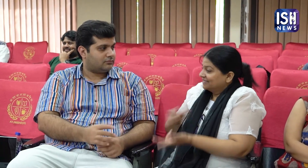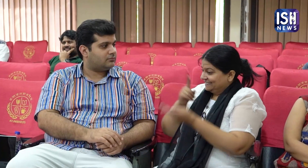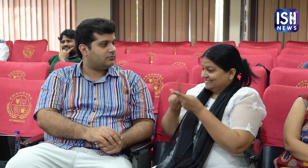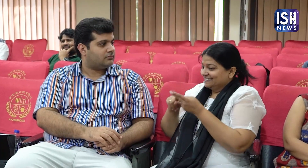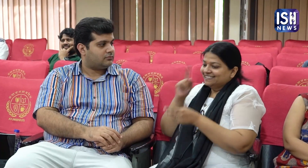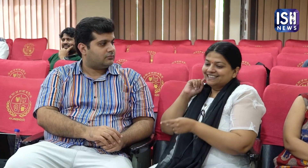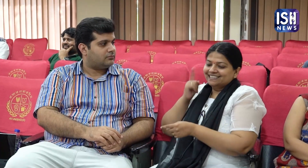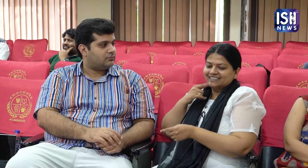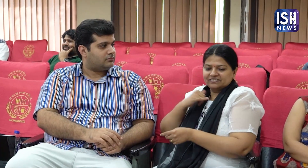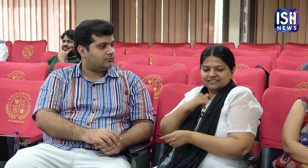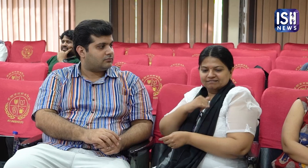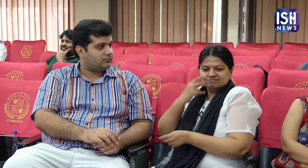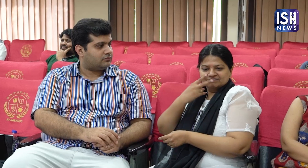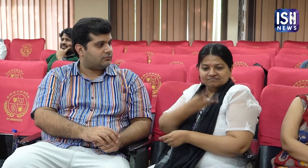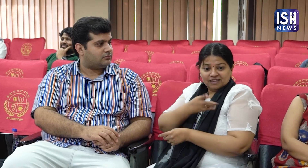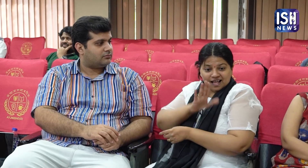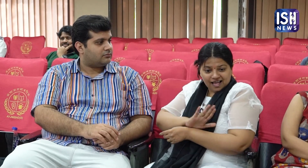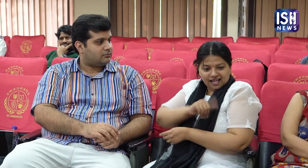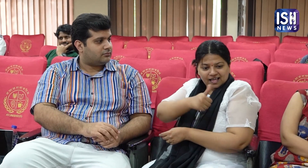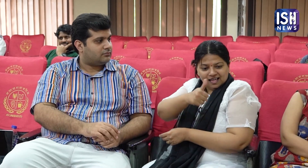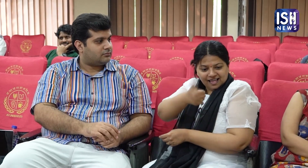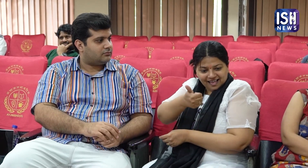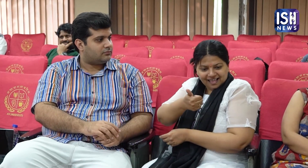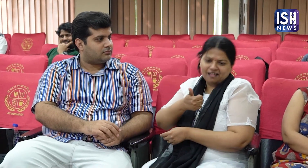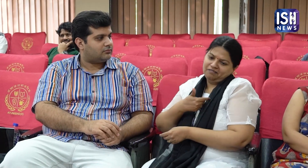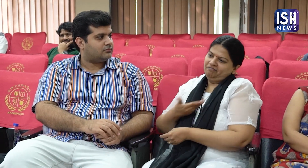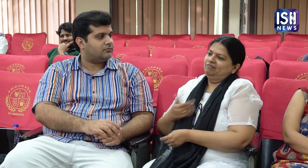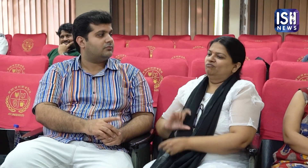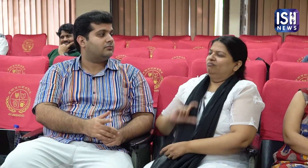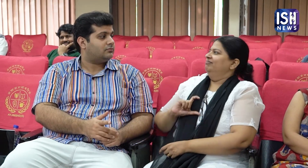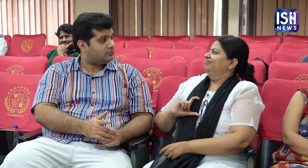When Deaf children see others like them succeeding, they will gain confidence.